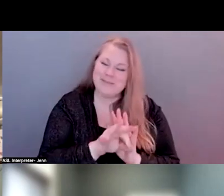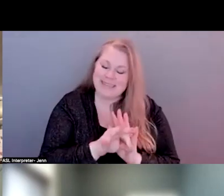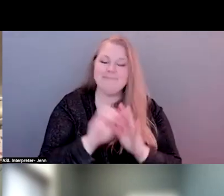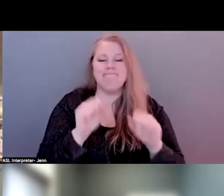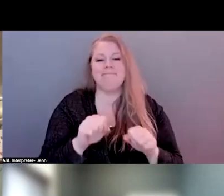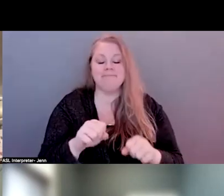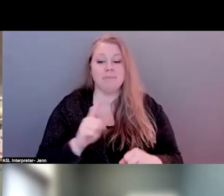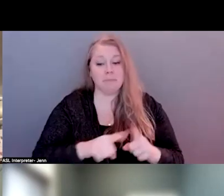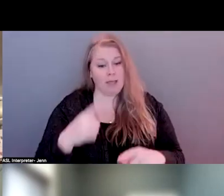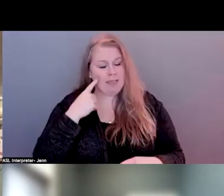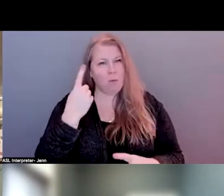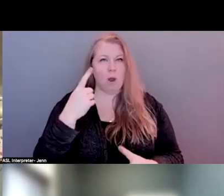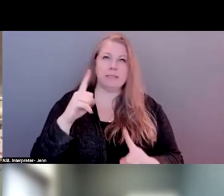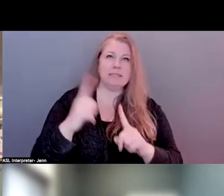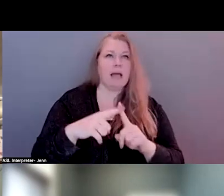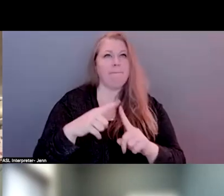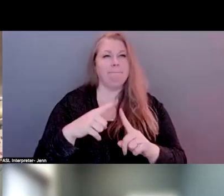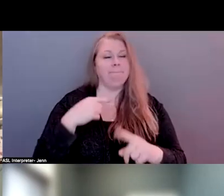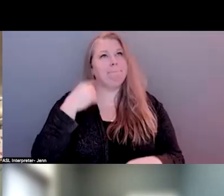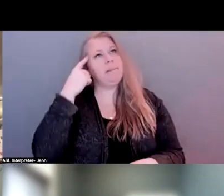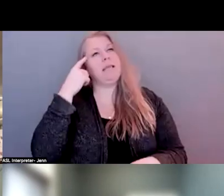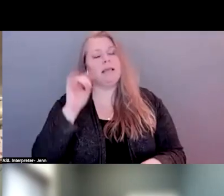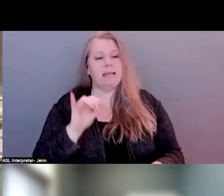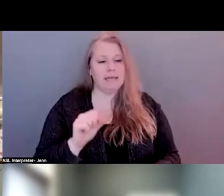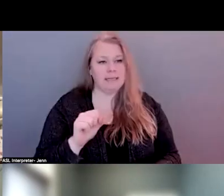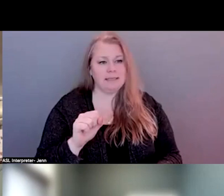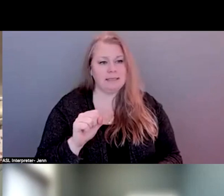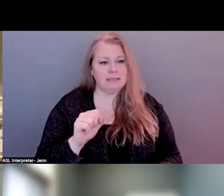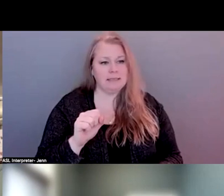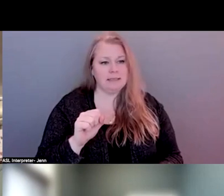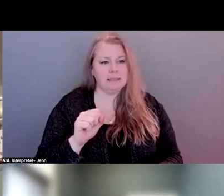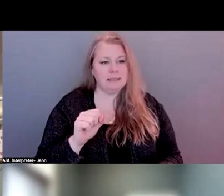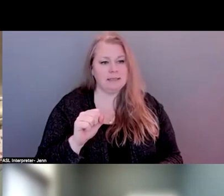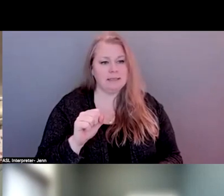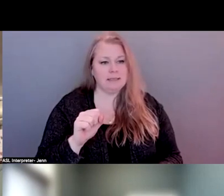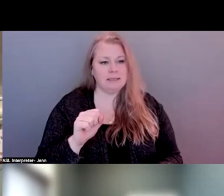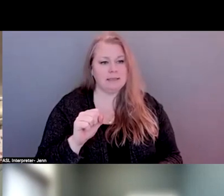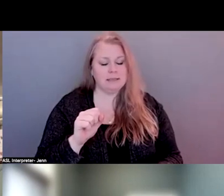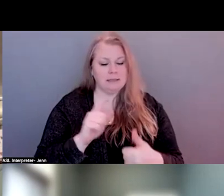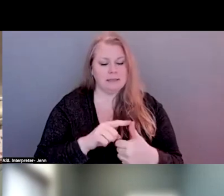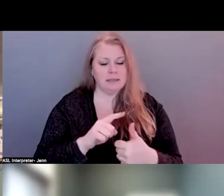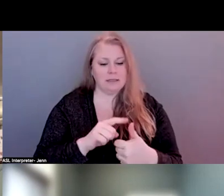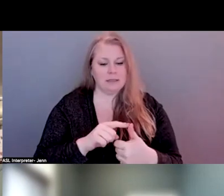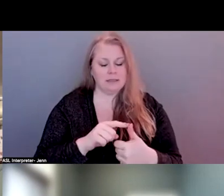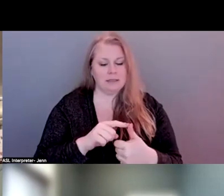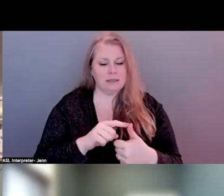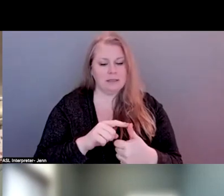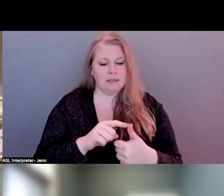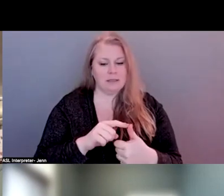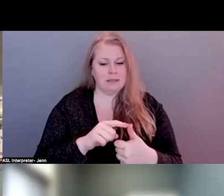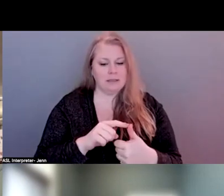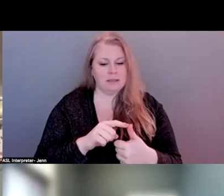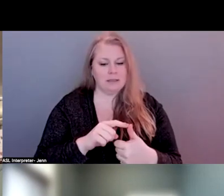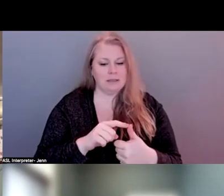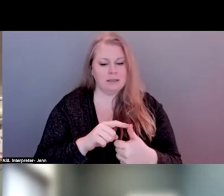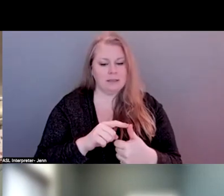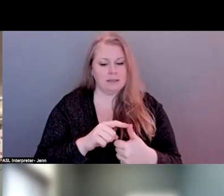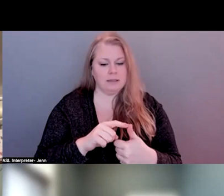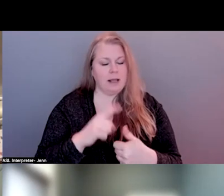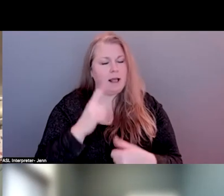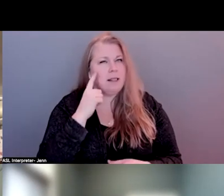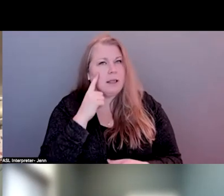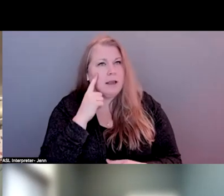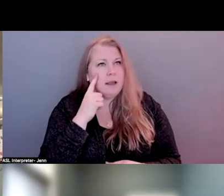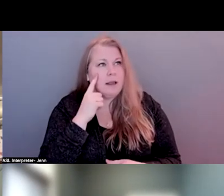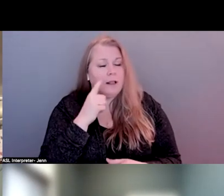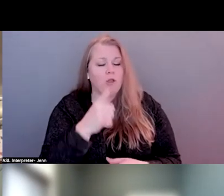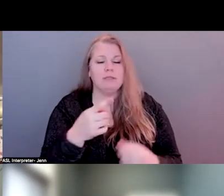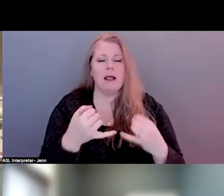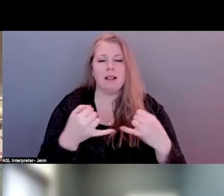are top of mind for me, first is that I think there is a line that we often draw between